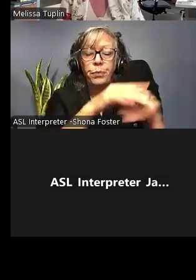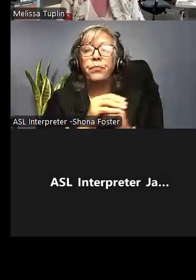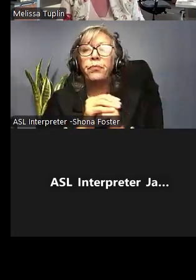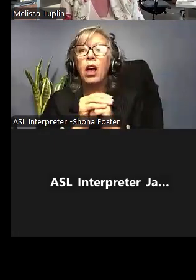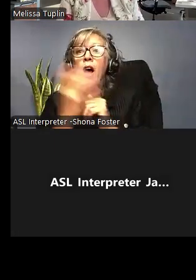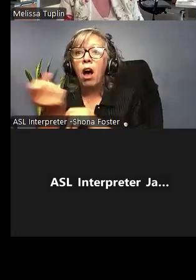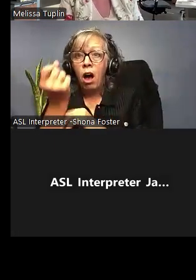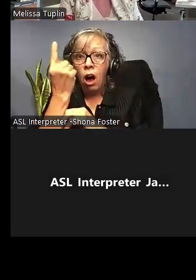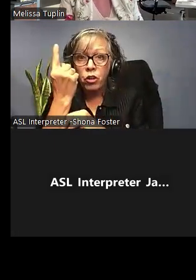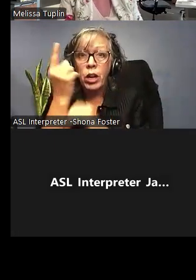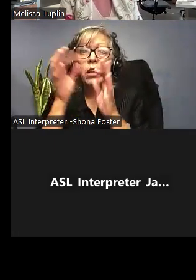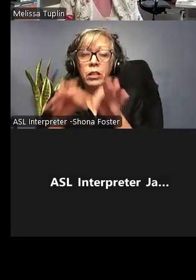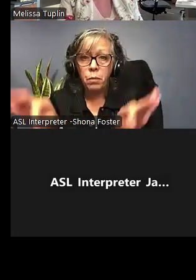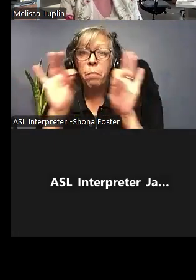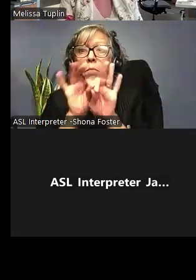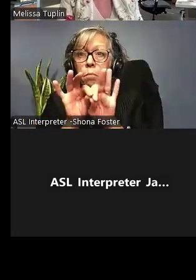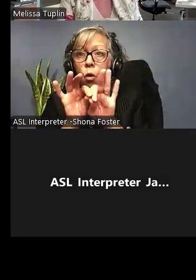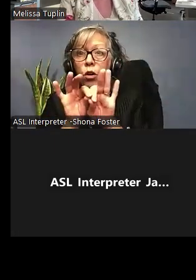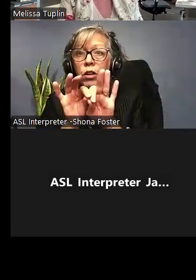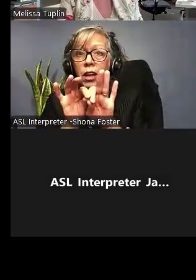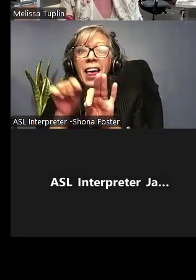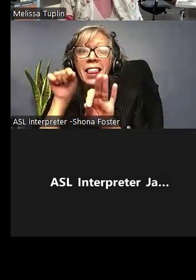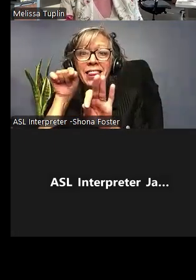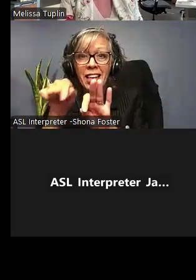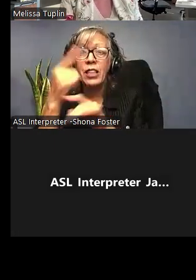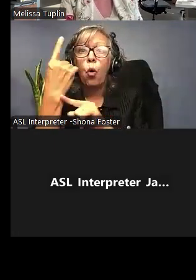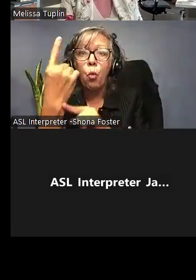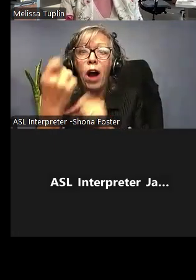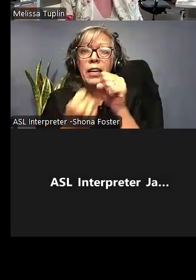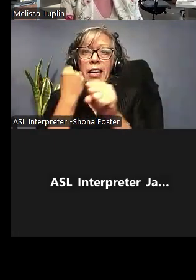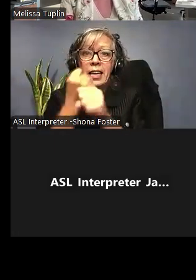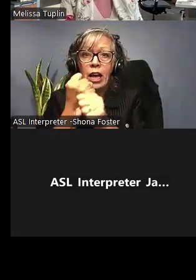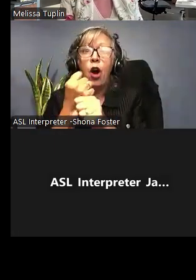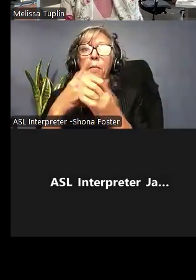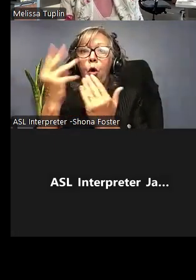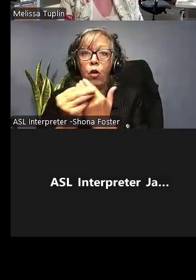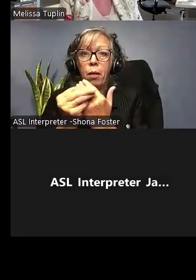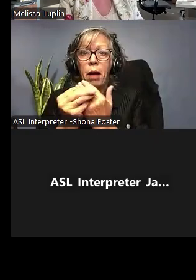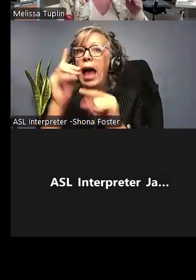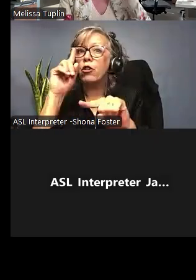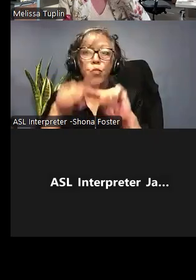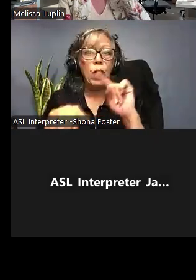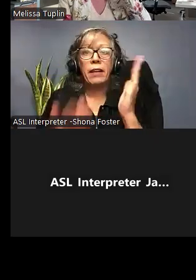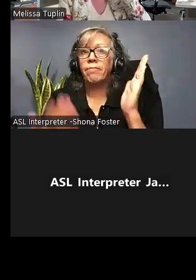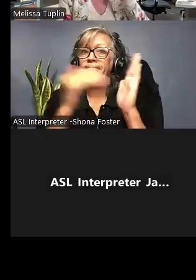and highlight that this is a one-year program that is non-renewable. If you are successful